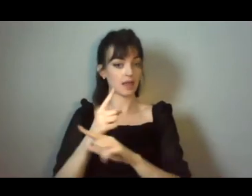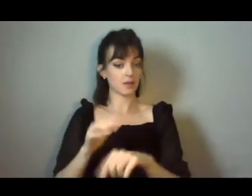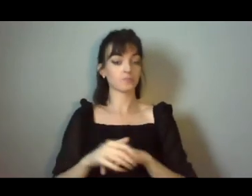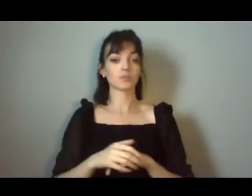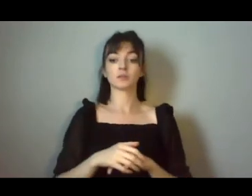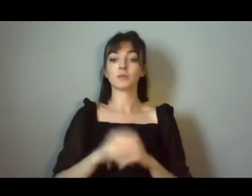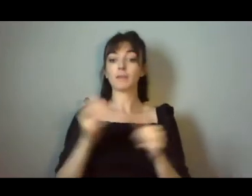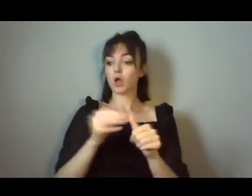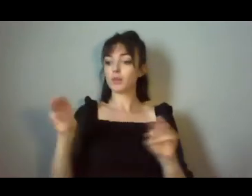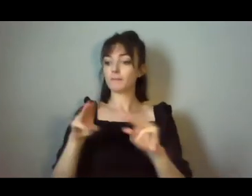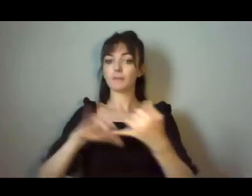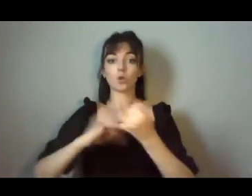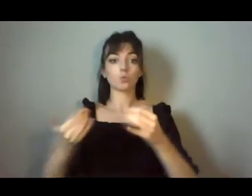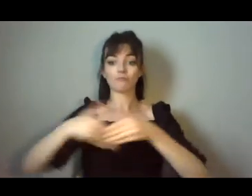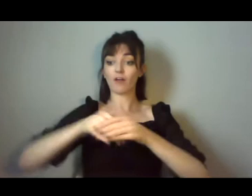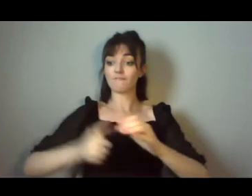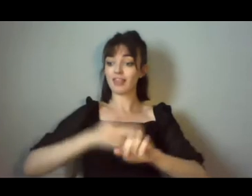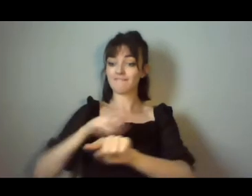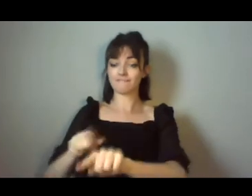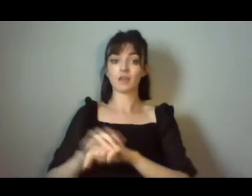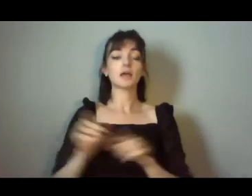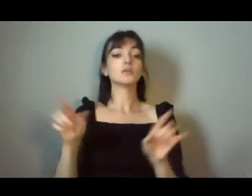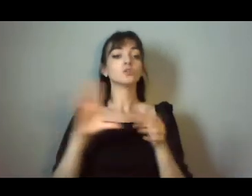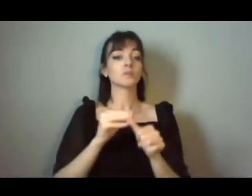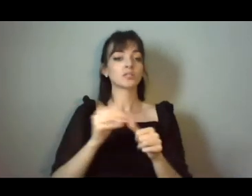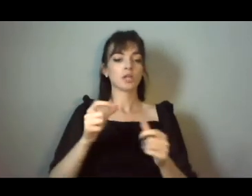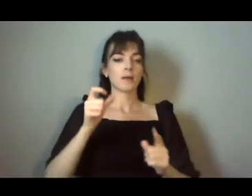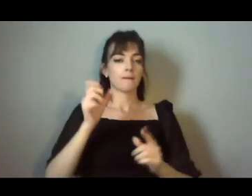and in particular around professional decision makers and also family and friends as well.